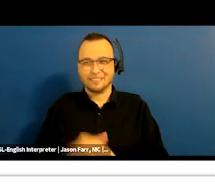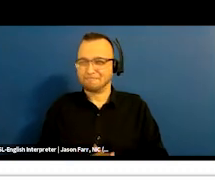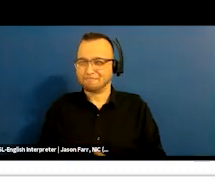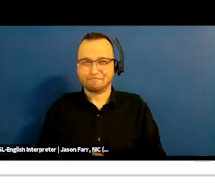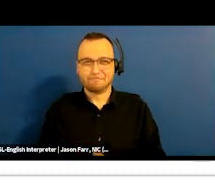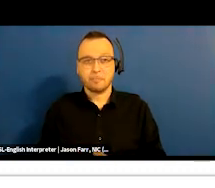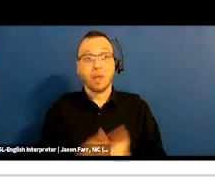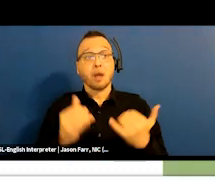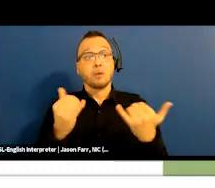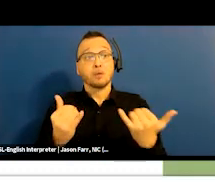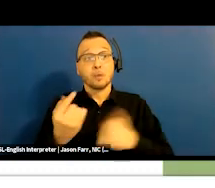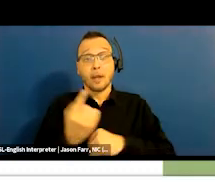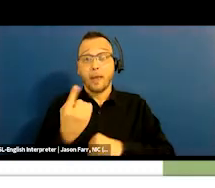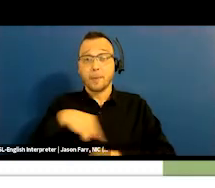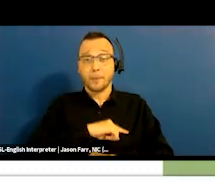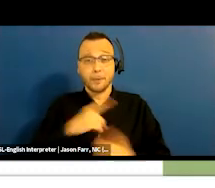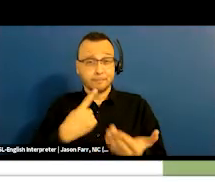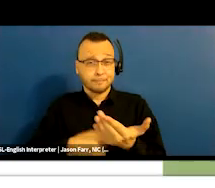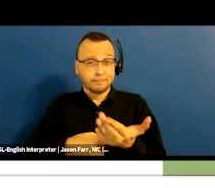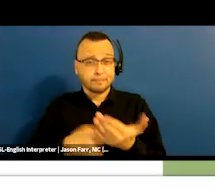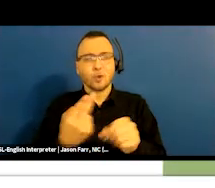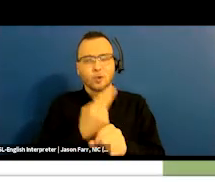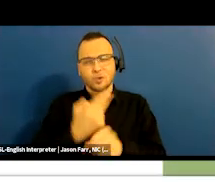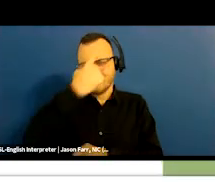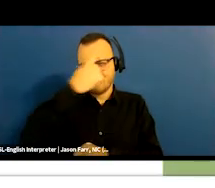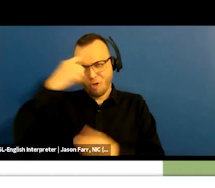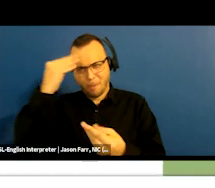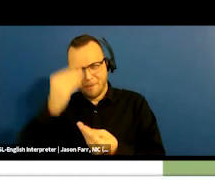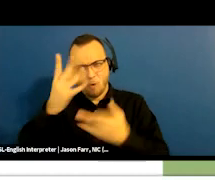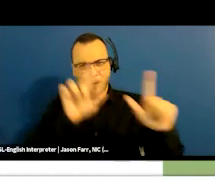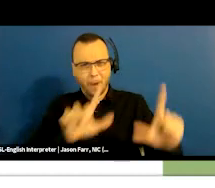Everyone who completes that evaluation will get a certificate of participation,